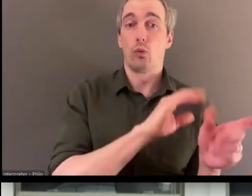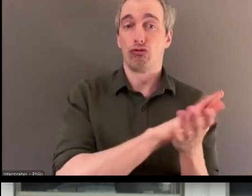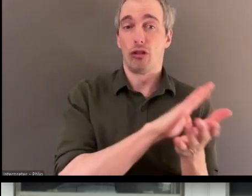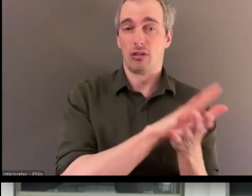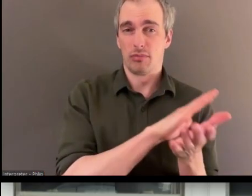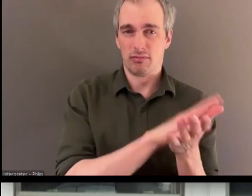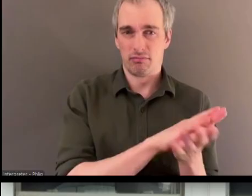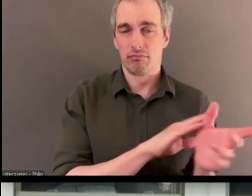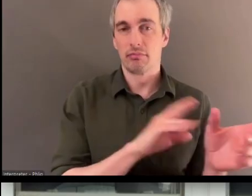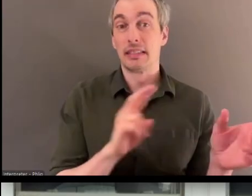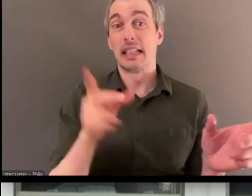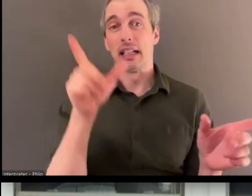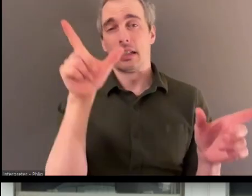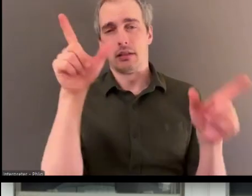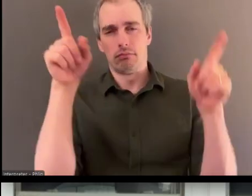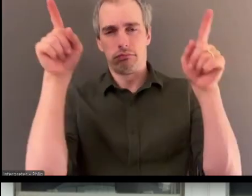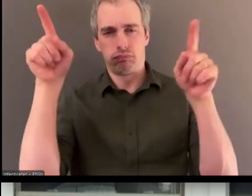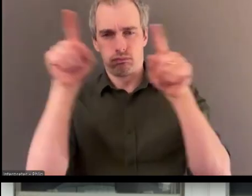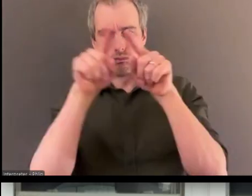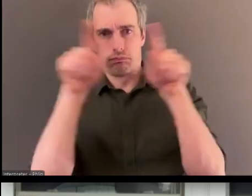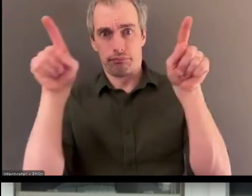like a standard academic paper.